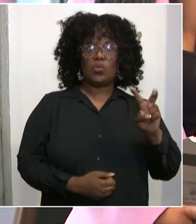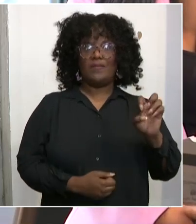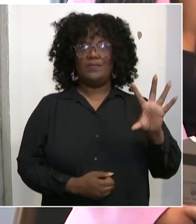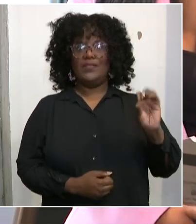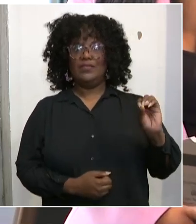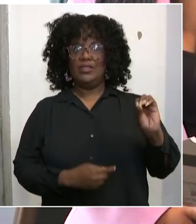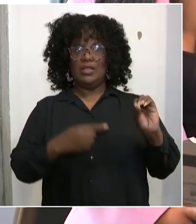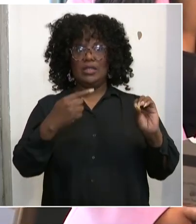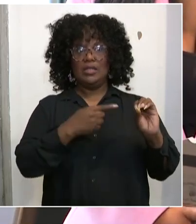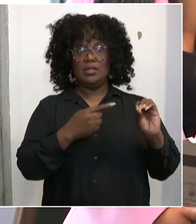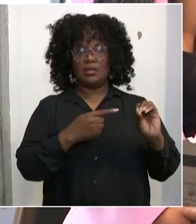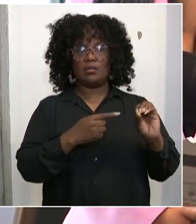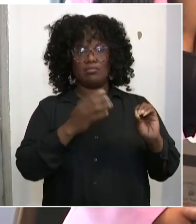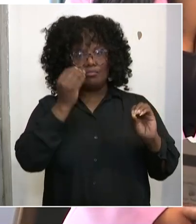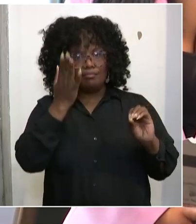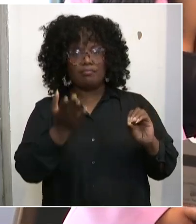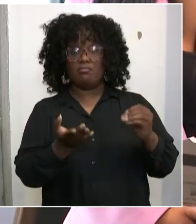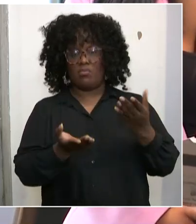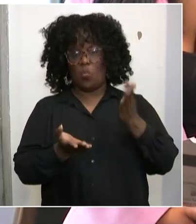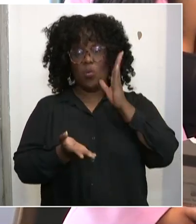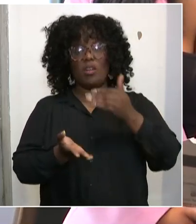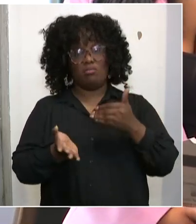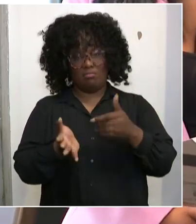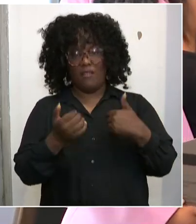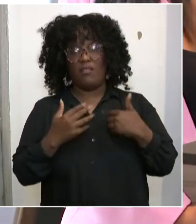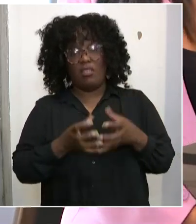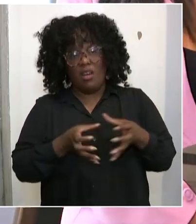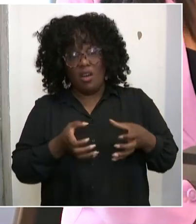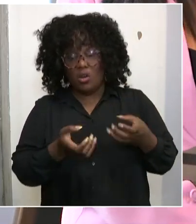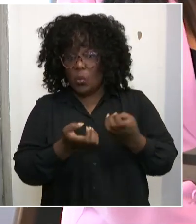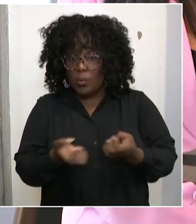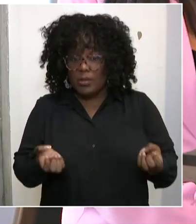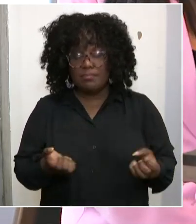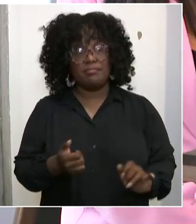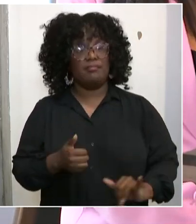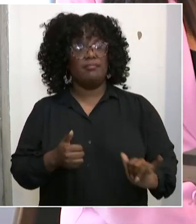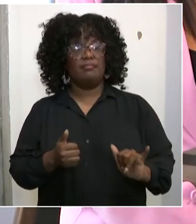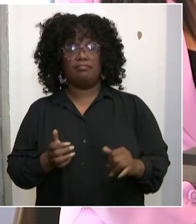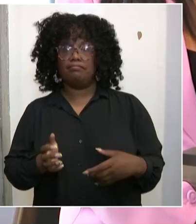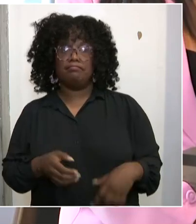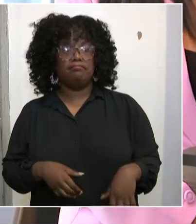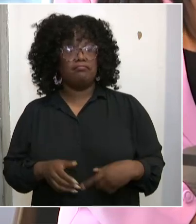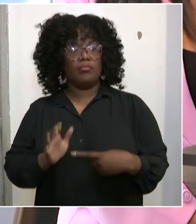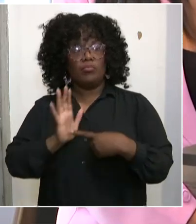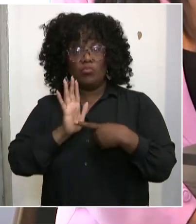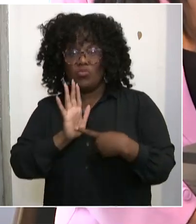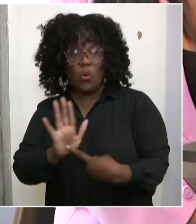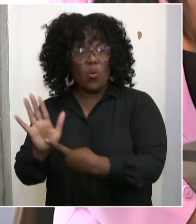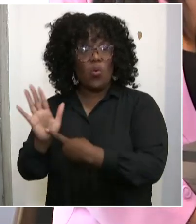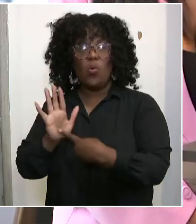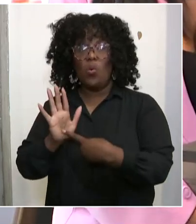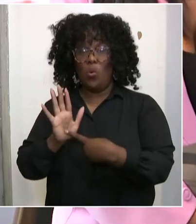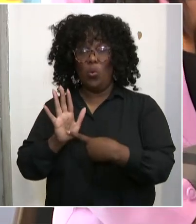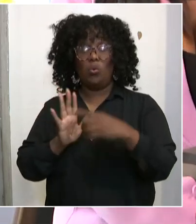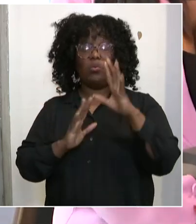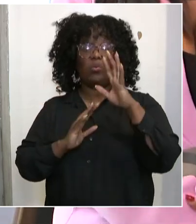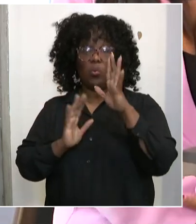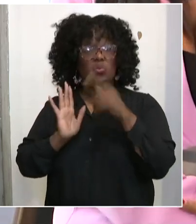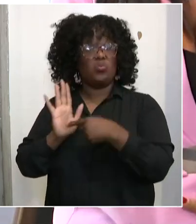and history of the army may be pretty spectacular, um, so I would look forward to whatever, um,